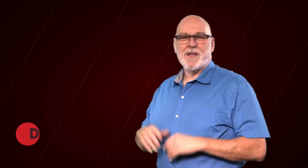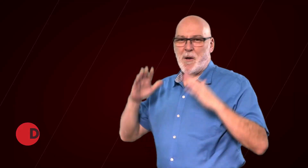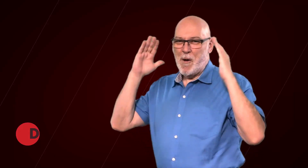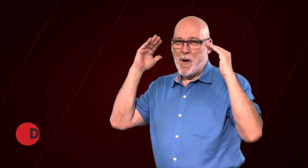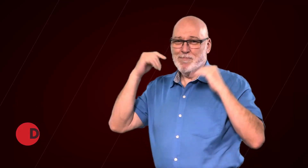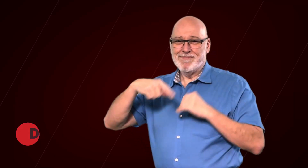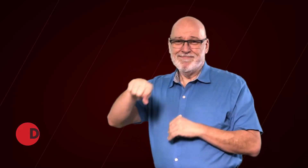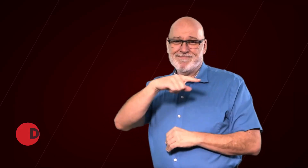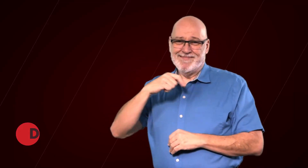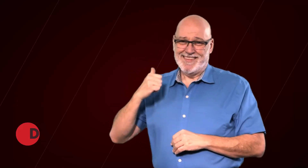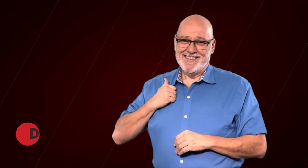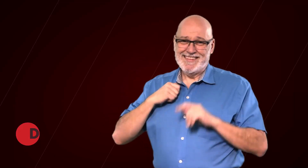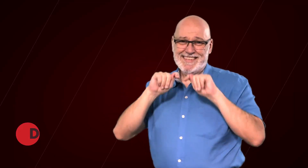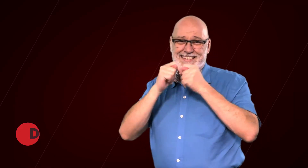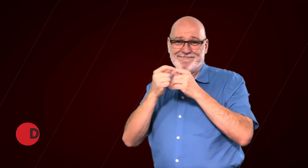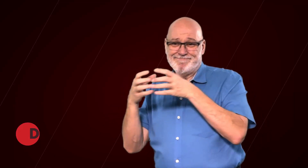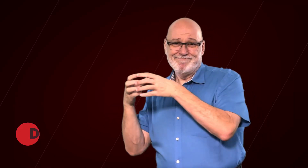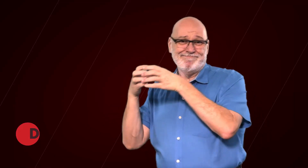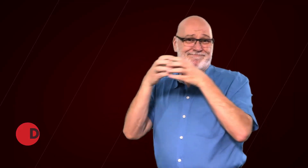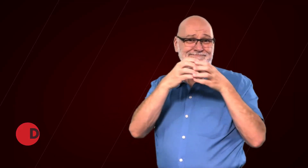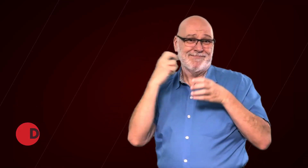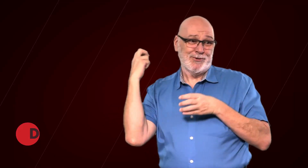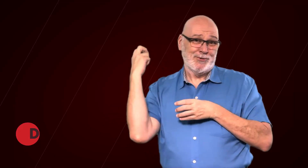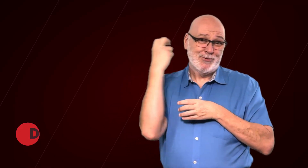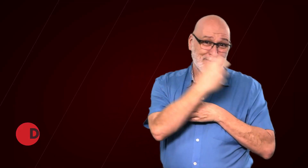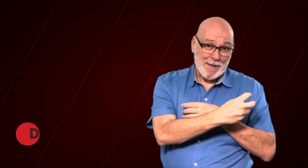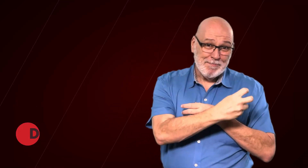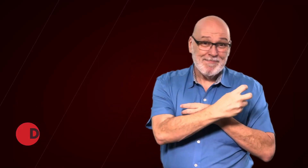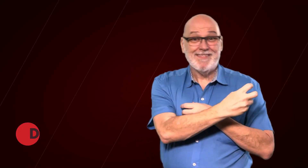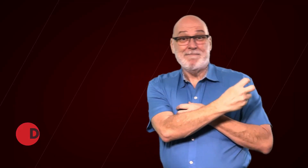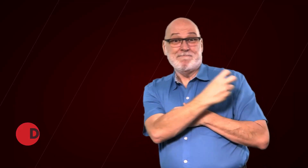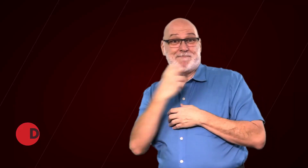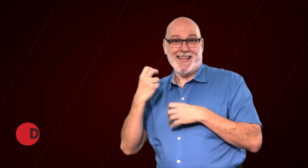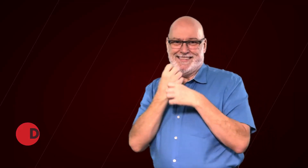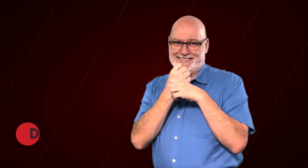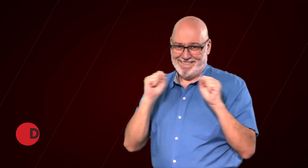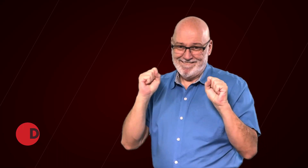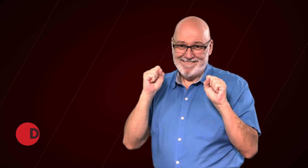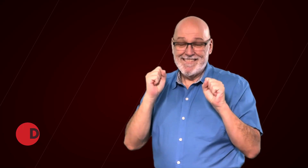[Anselmo]: I hope Team Canada has a safe trip